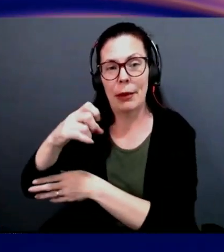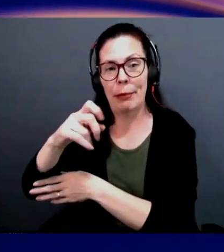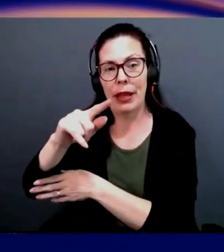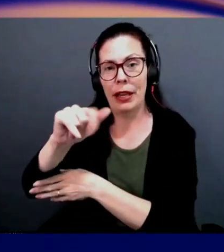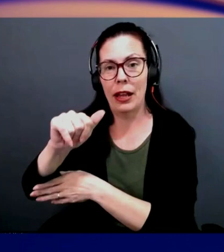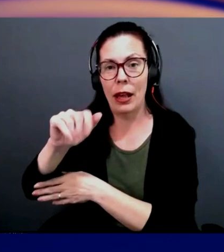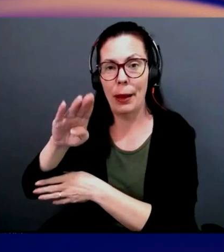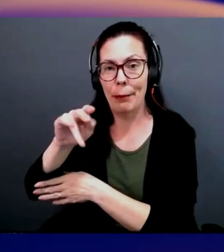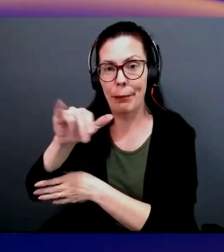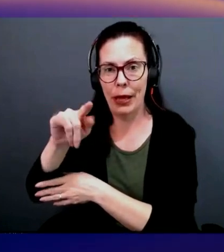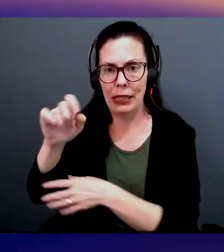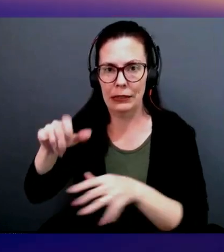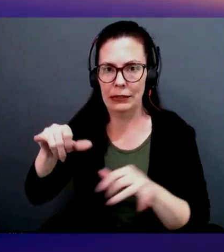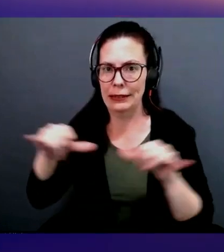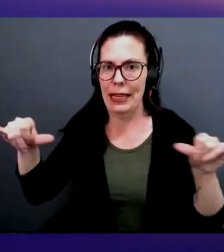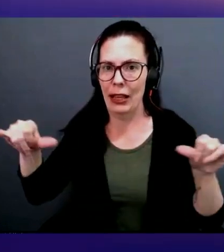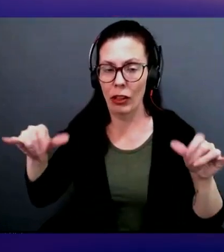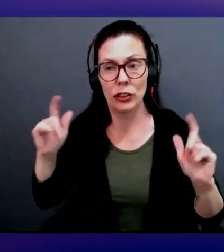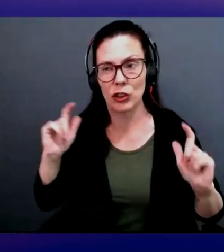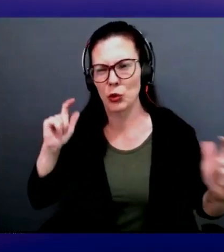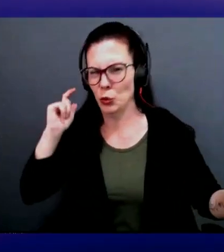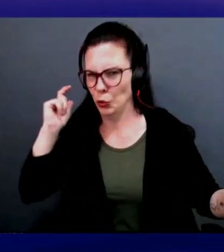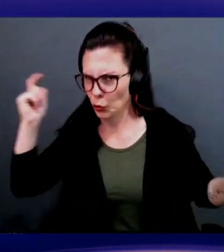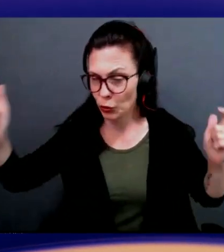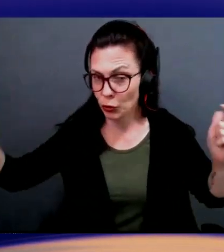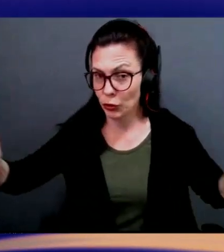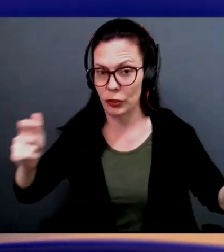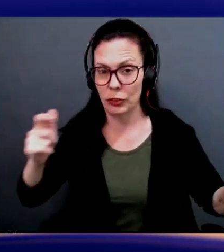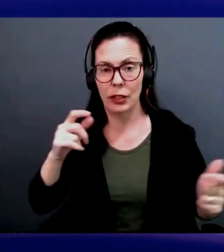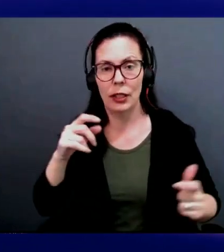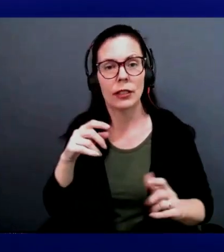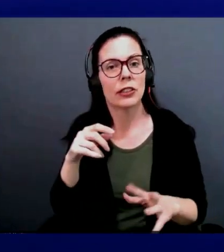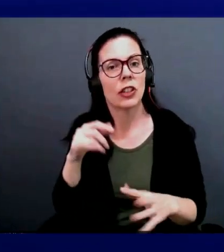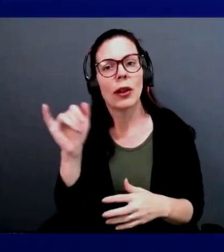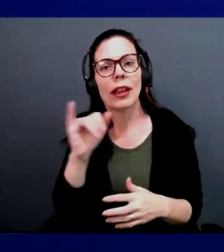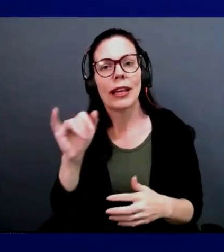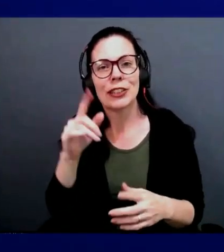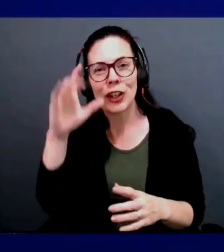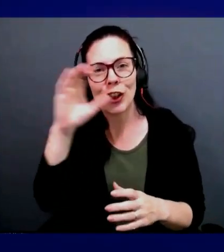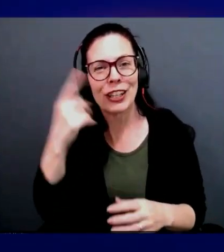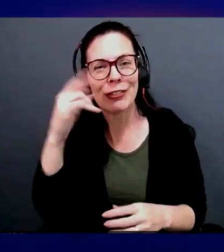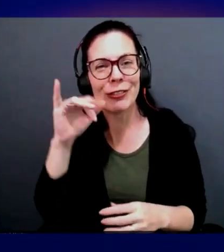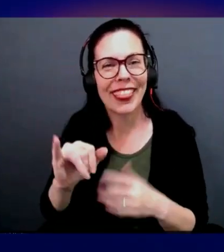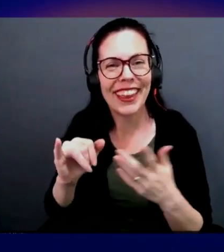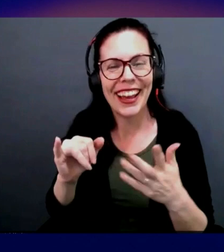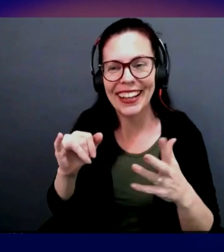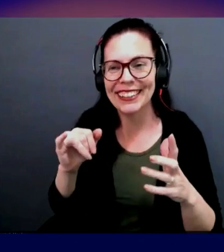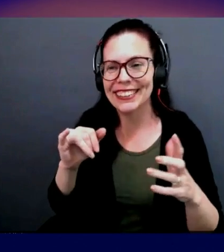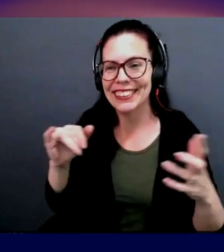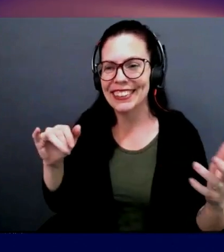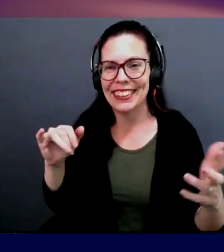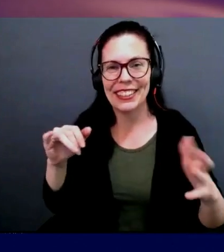so it's literally like looking for a hay in a big farm of hay.